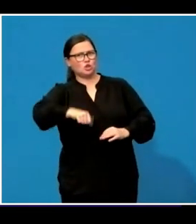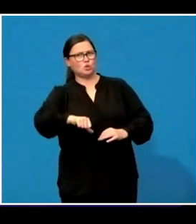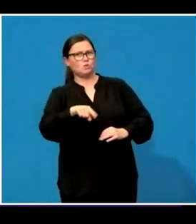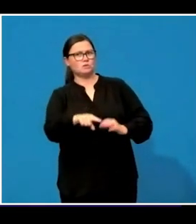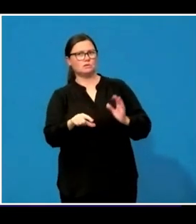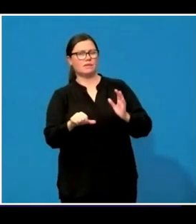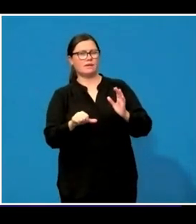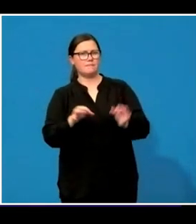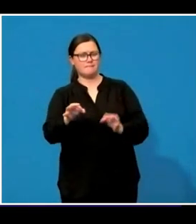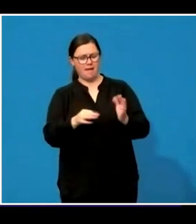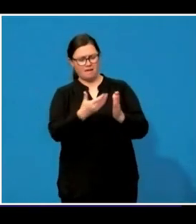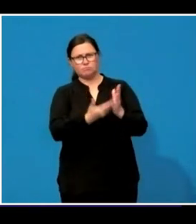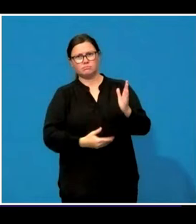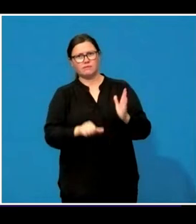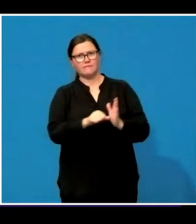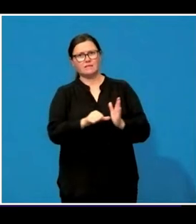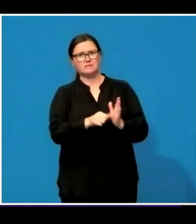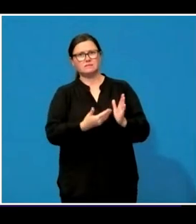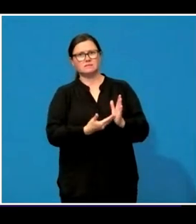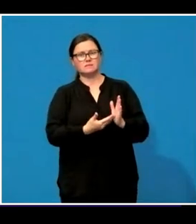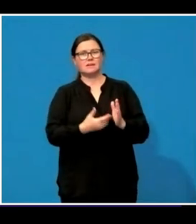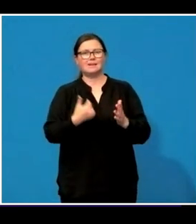I couldn't make comment on that in terms of - because I don't have the evidence